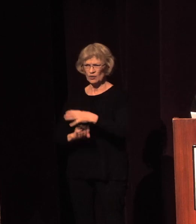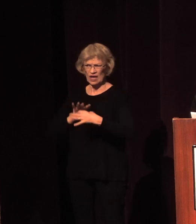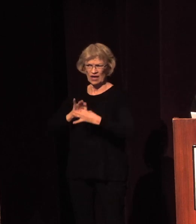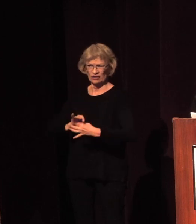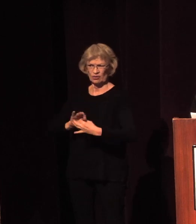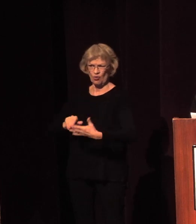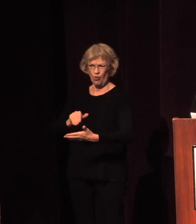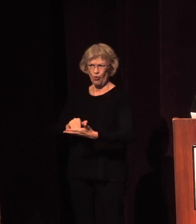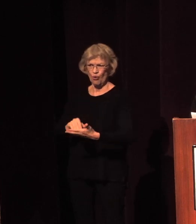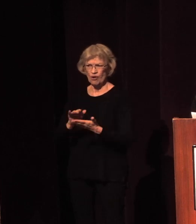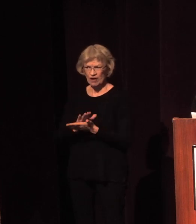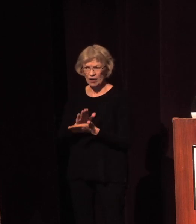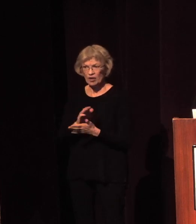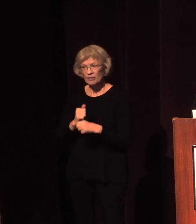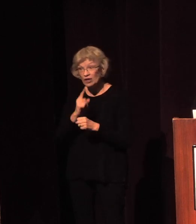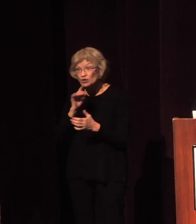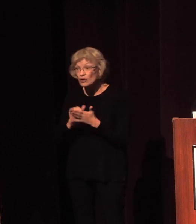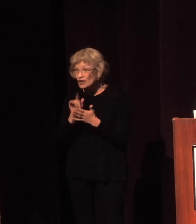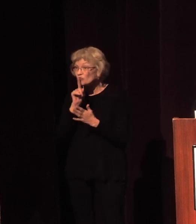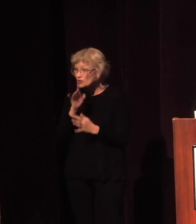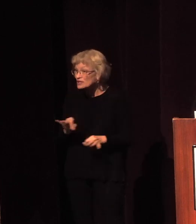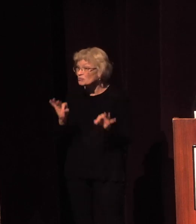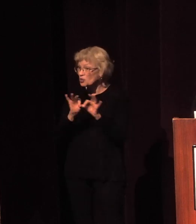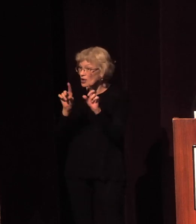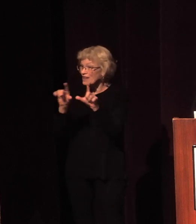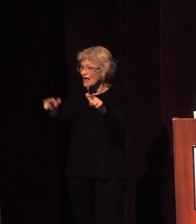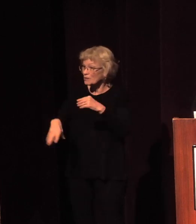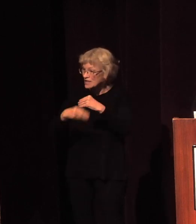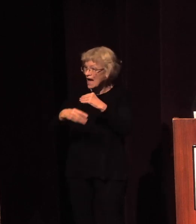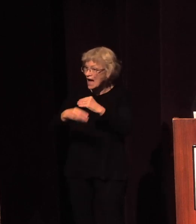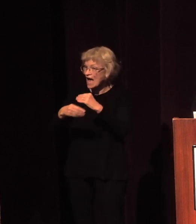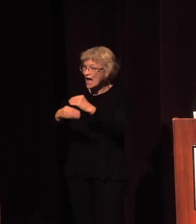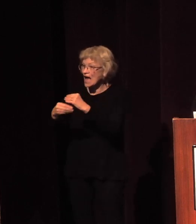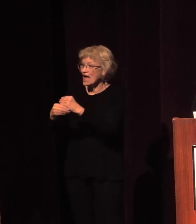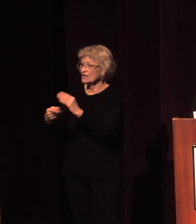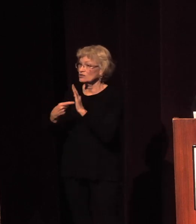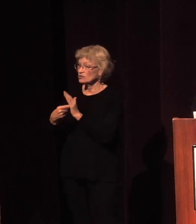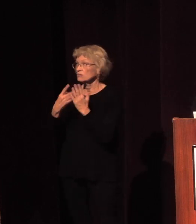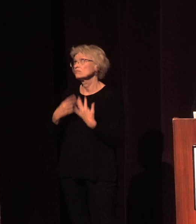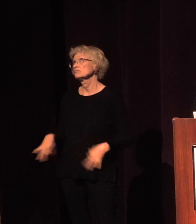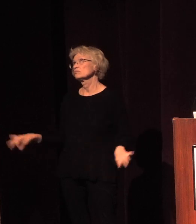We worked on strategic directions and other foundational documents to make sure that really critical